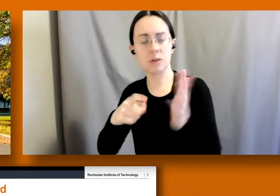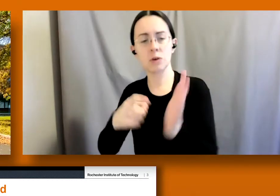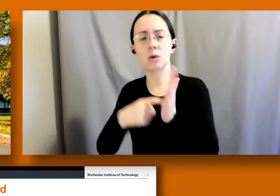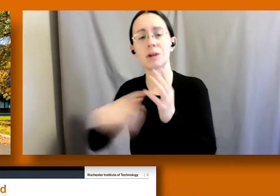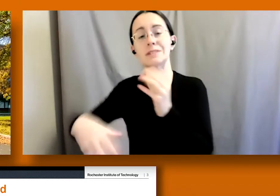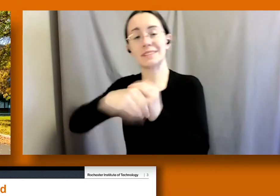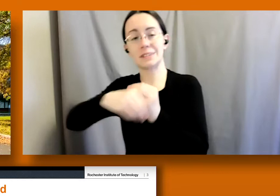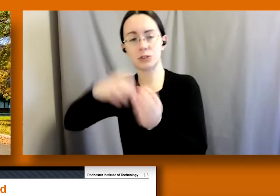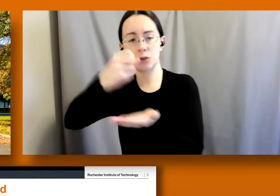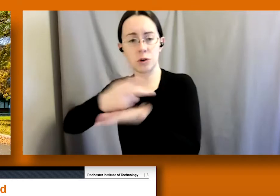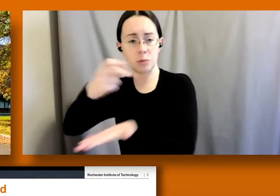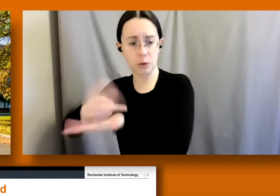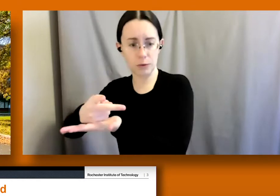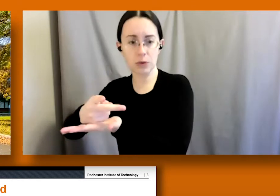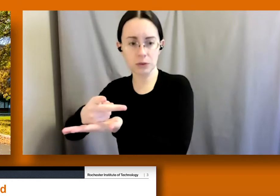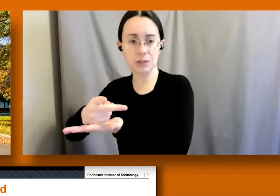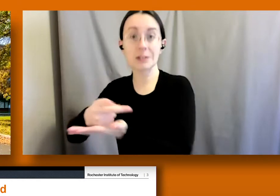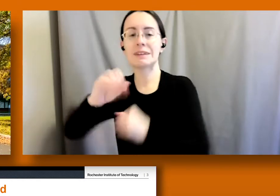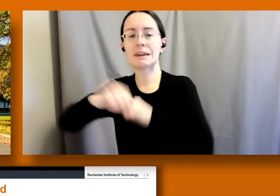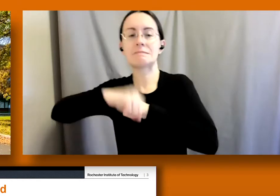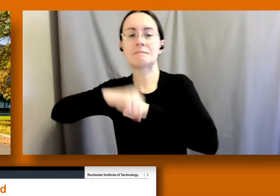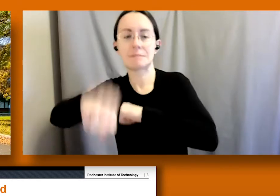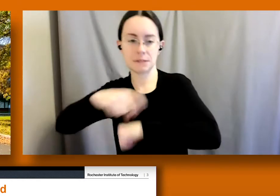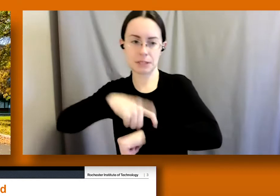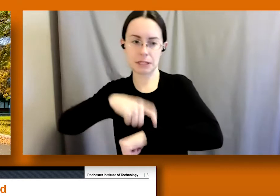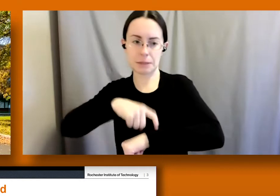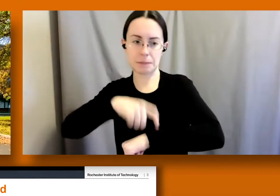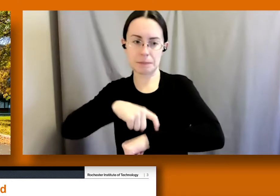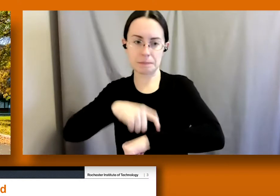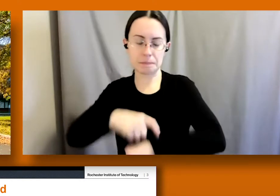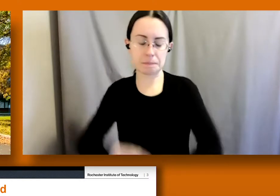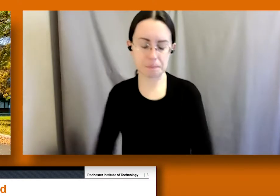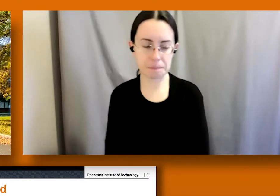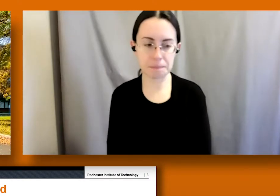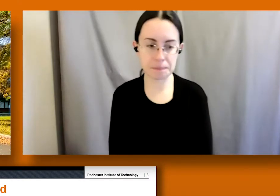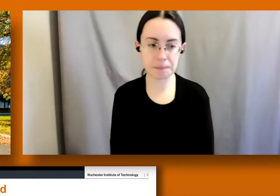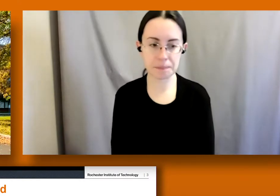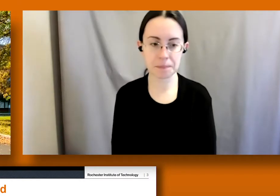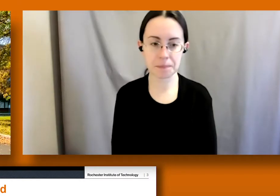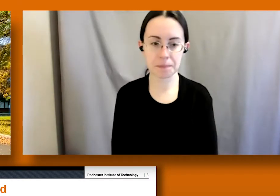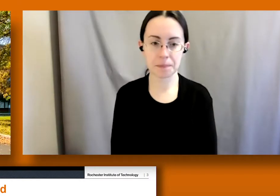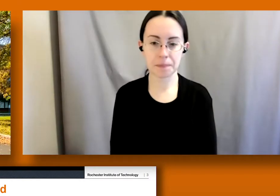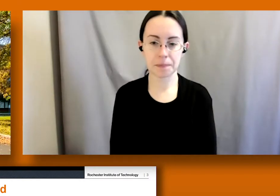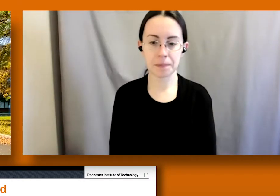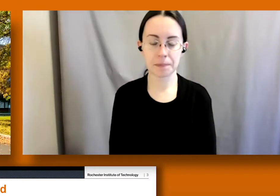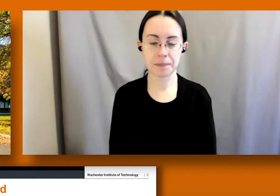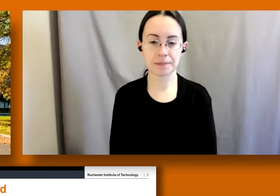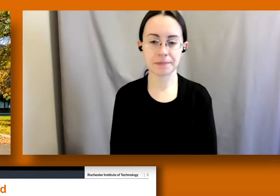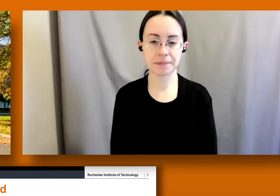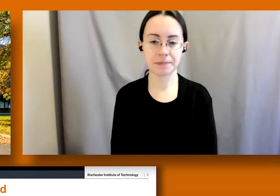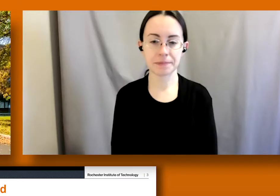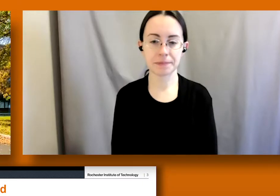and this might take extra added time. So, if you know, um, in your budget